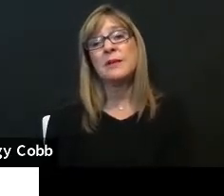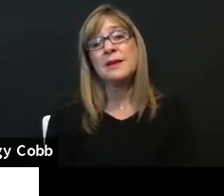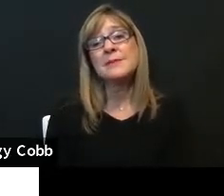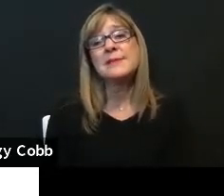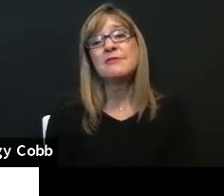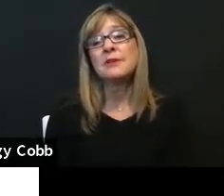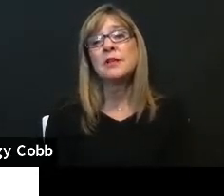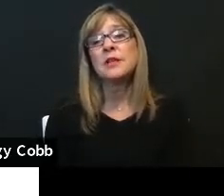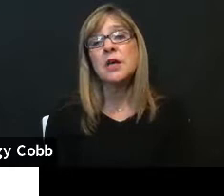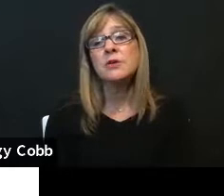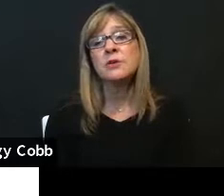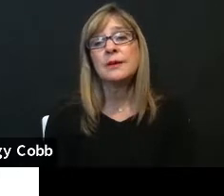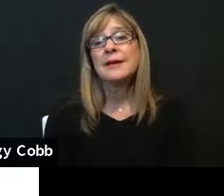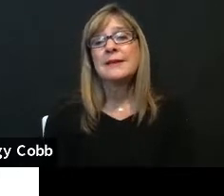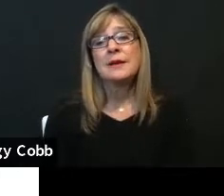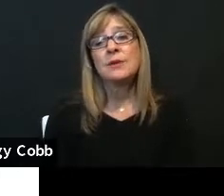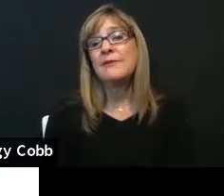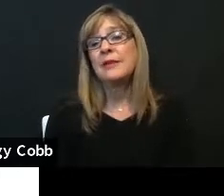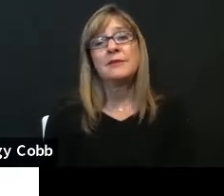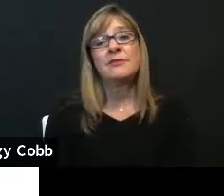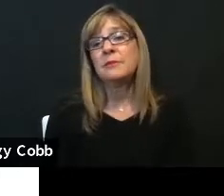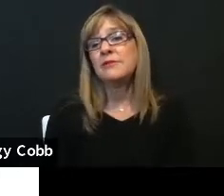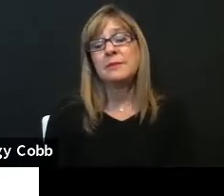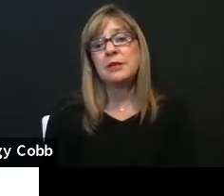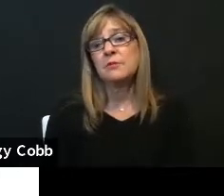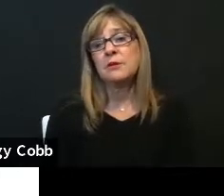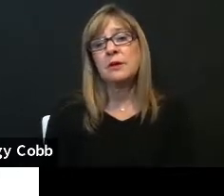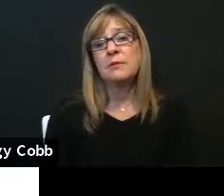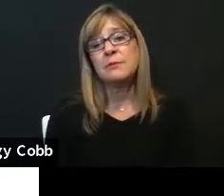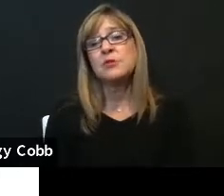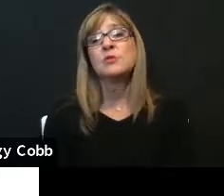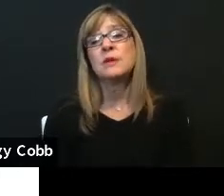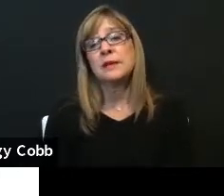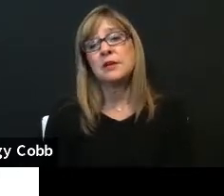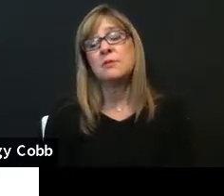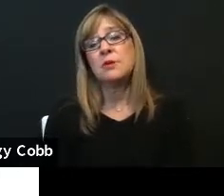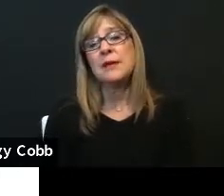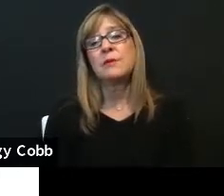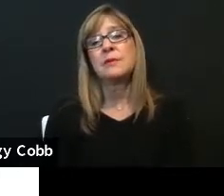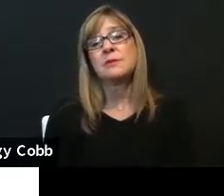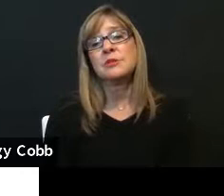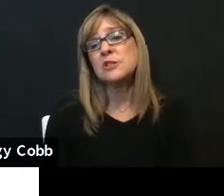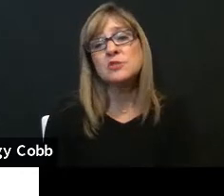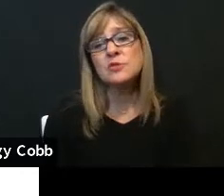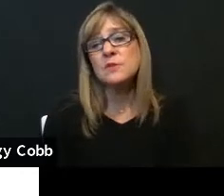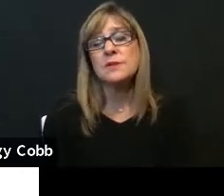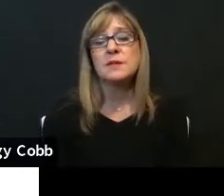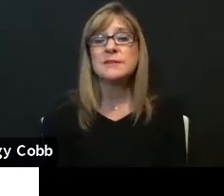a lot of times they feel alone. They don't have a lot of family members who can communicate with them and share stories with them